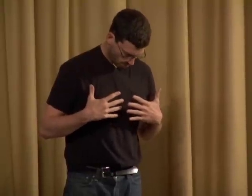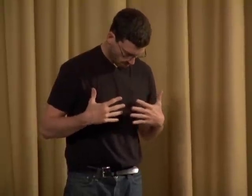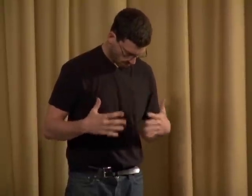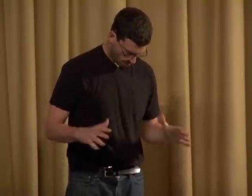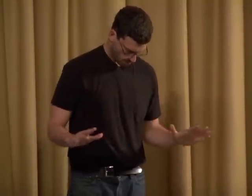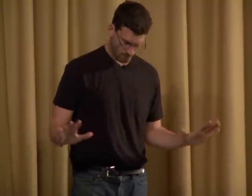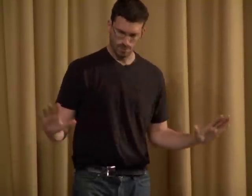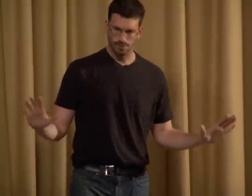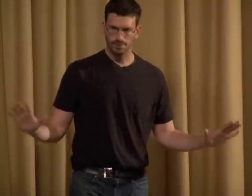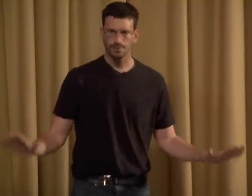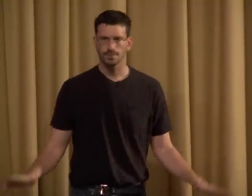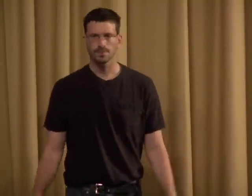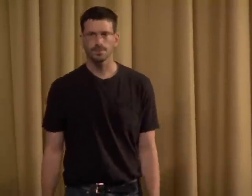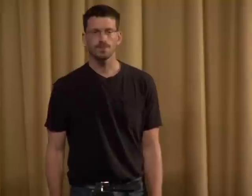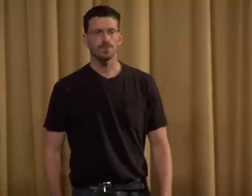Hey lay there. We watched him. He was still breathing. And then he wasn't.